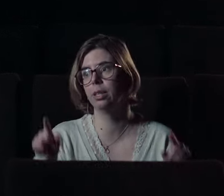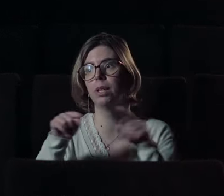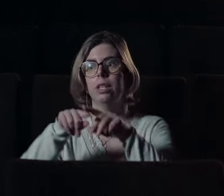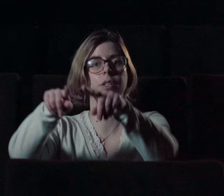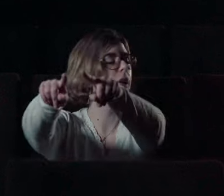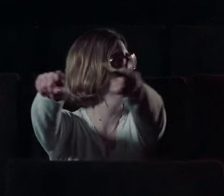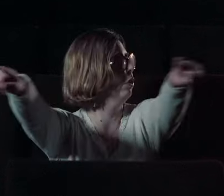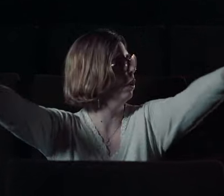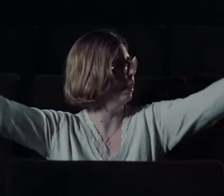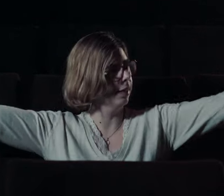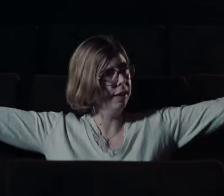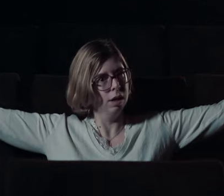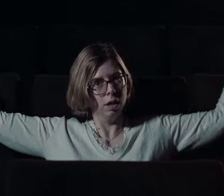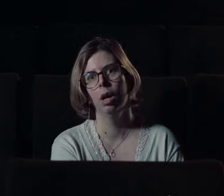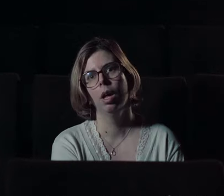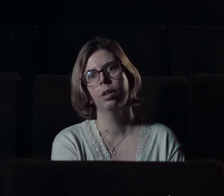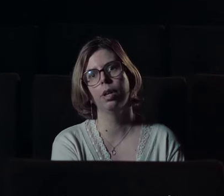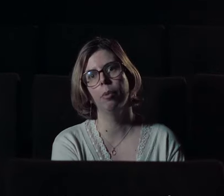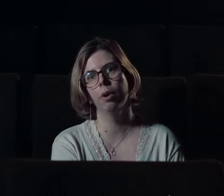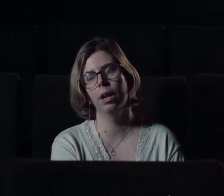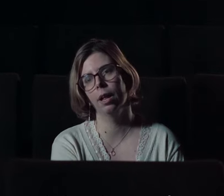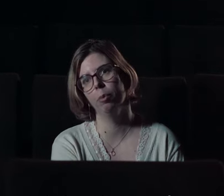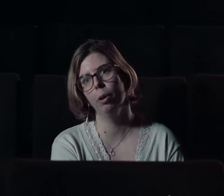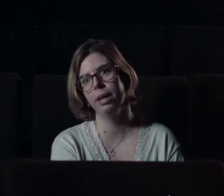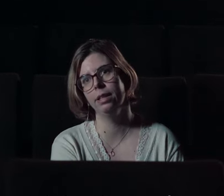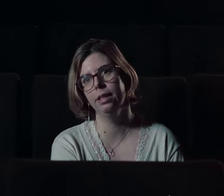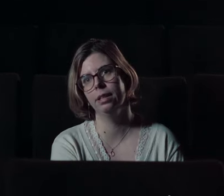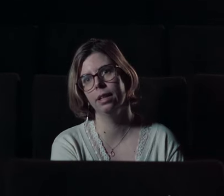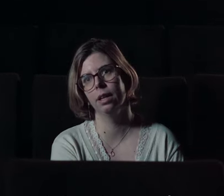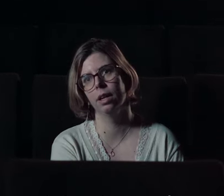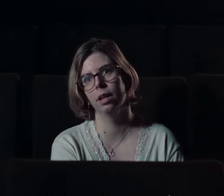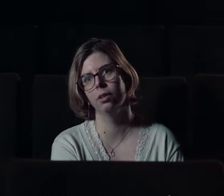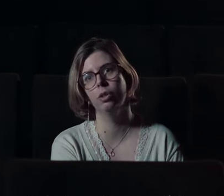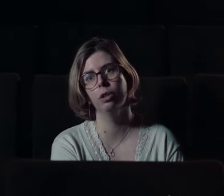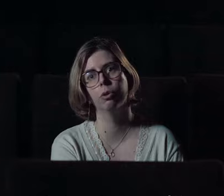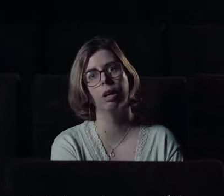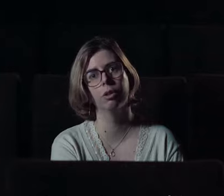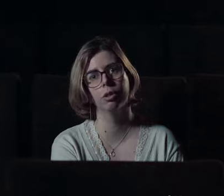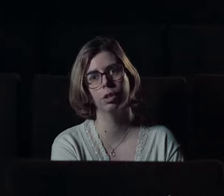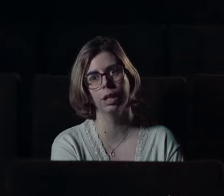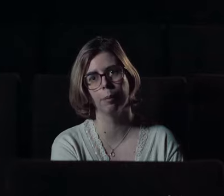but I imagine it's around the room. However, the magnetic loop is a tool that must be maintained.